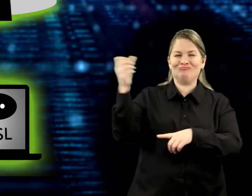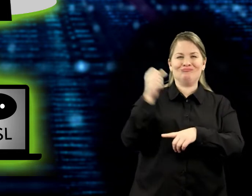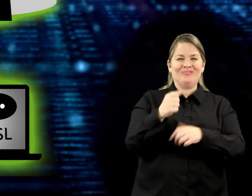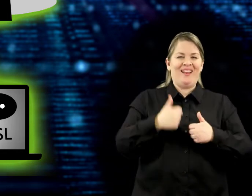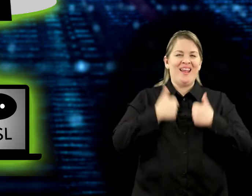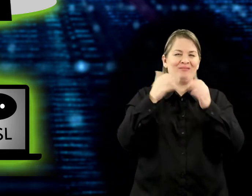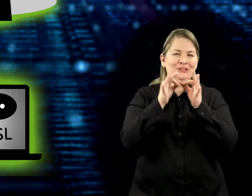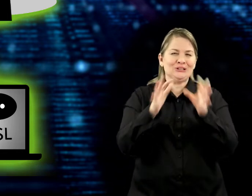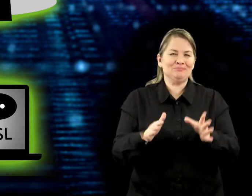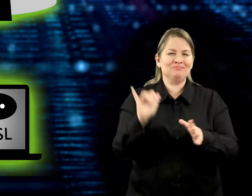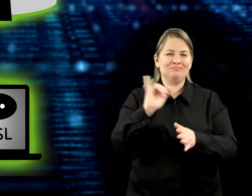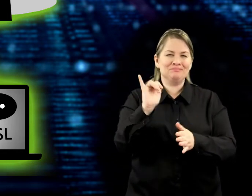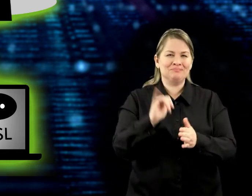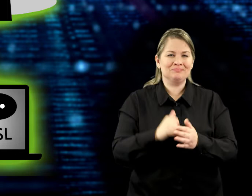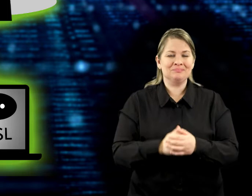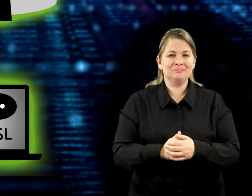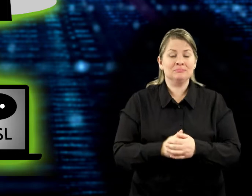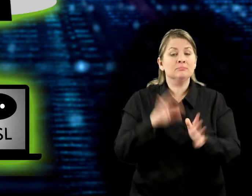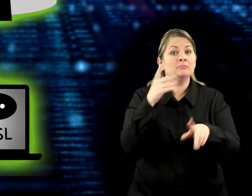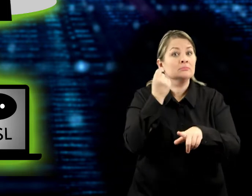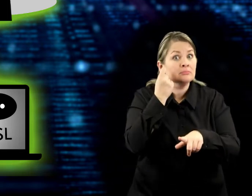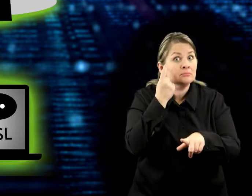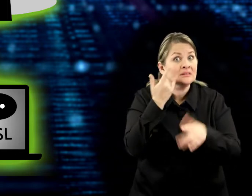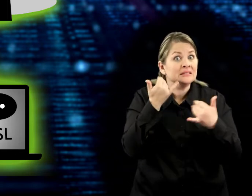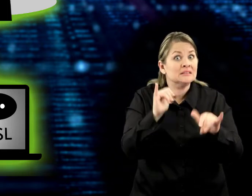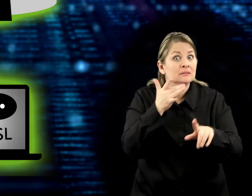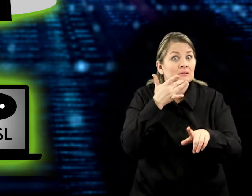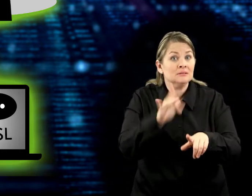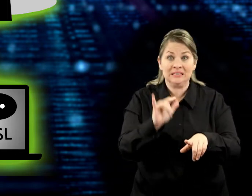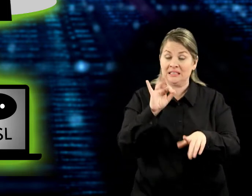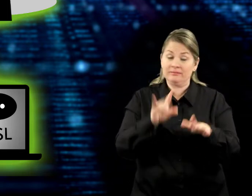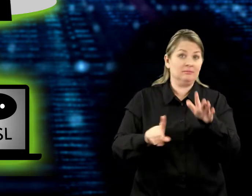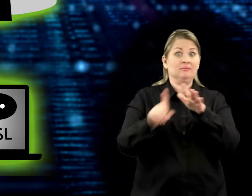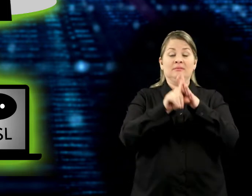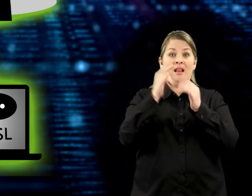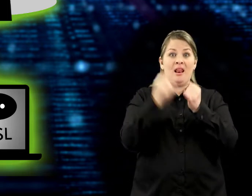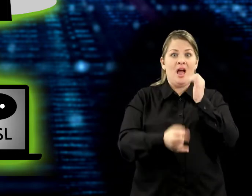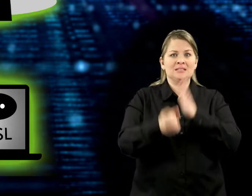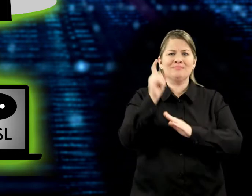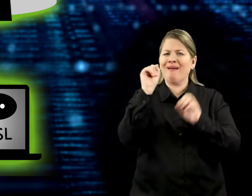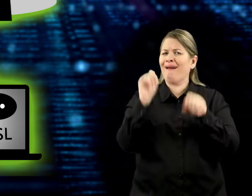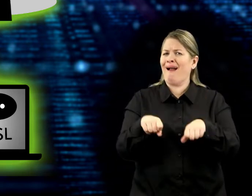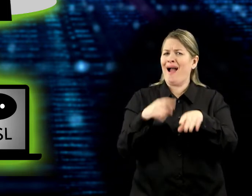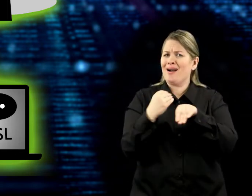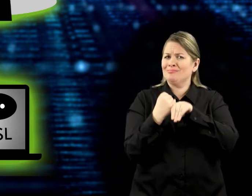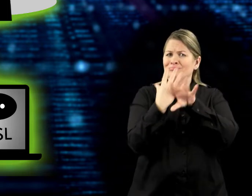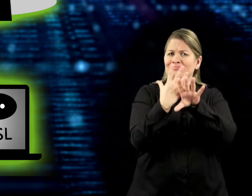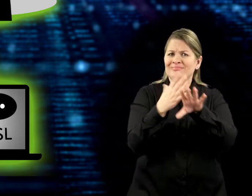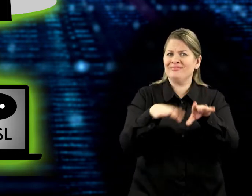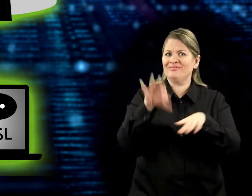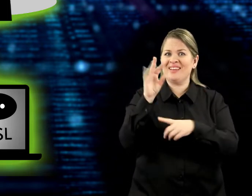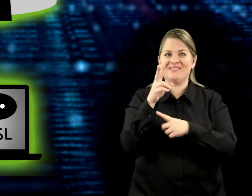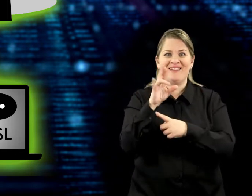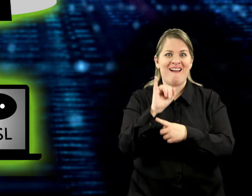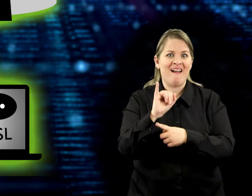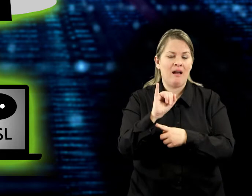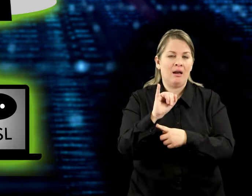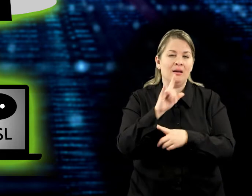However, a referral agency may be able to fulfill your request on short notice depending on interpreter availability.